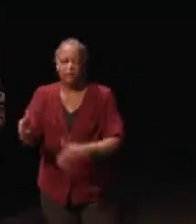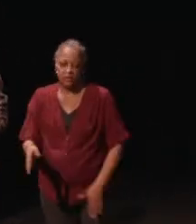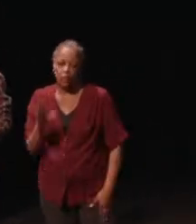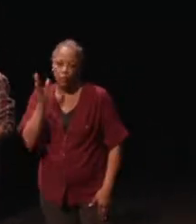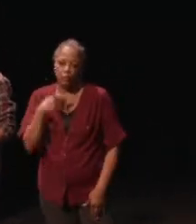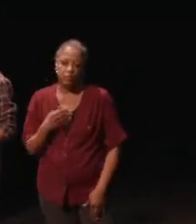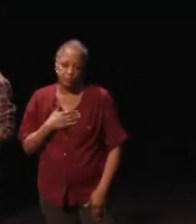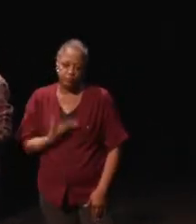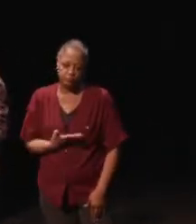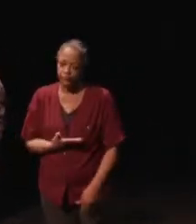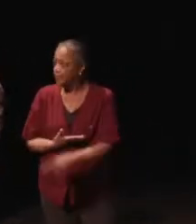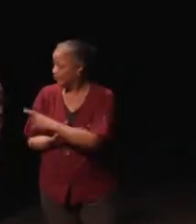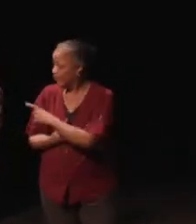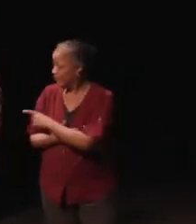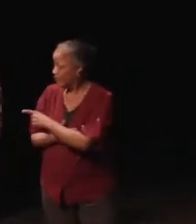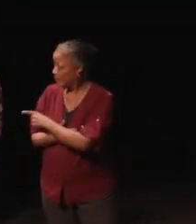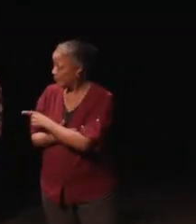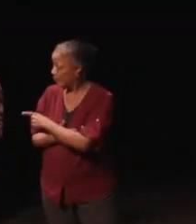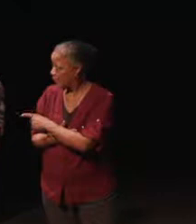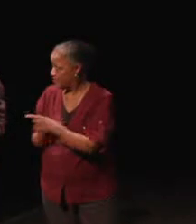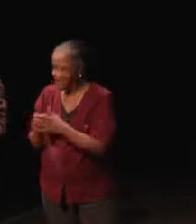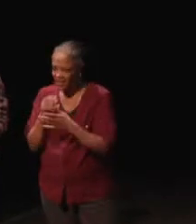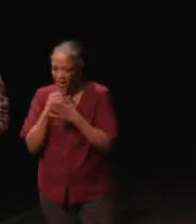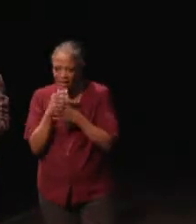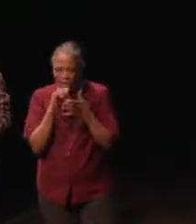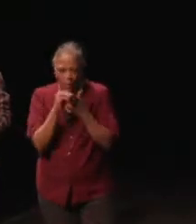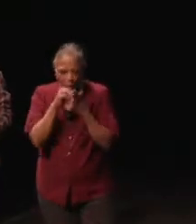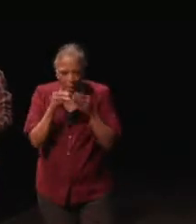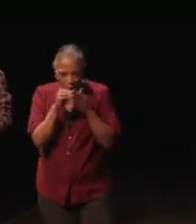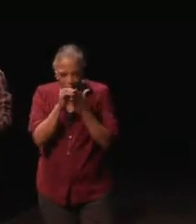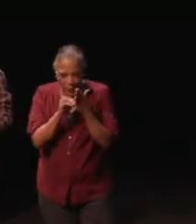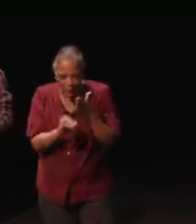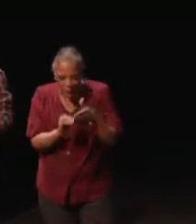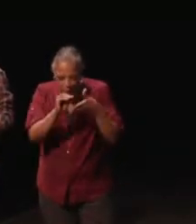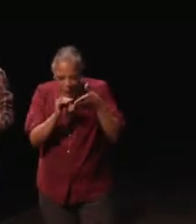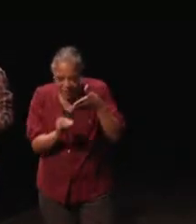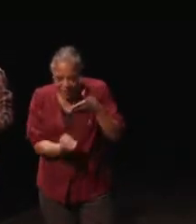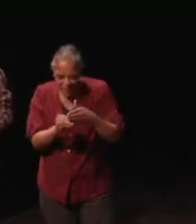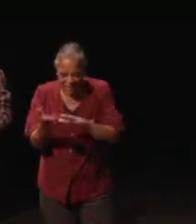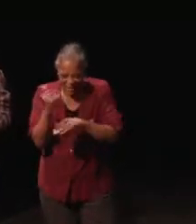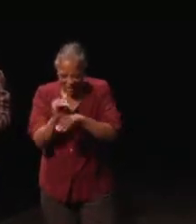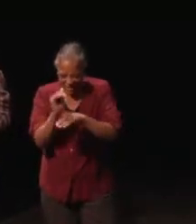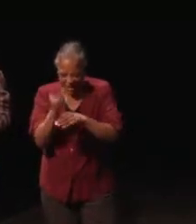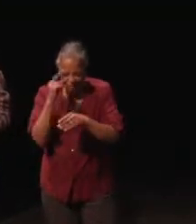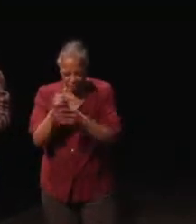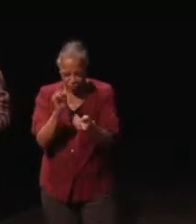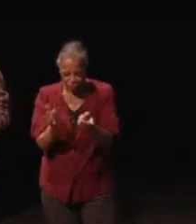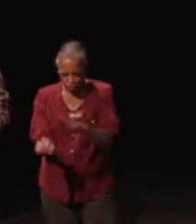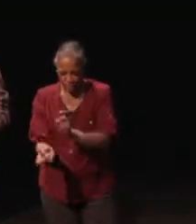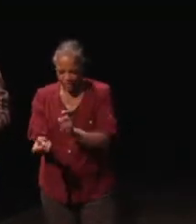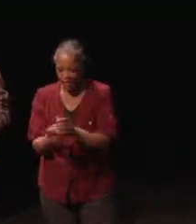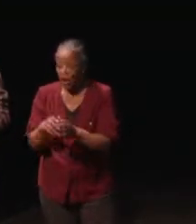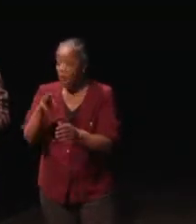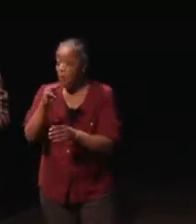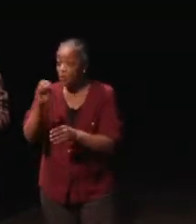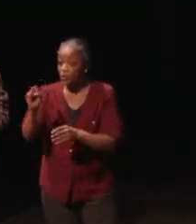Okay, good. Probably put some in late last night or something like that. Okay. In any case, Microsoft is out there doing great work.